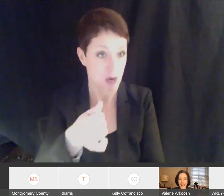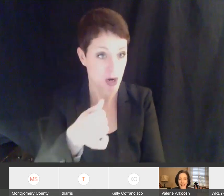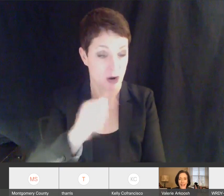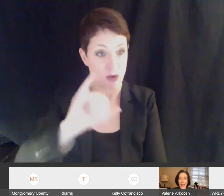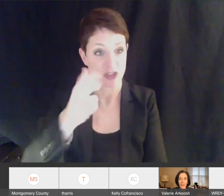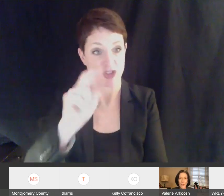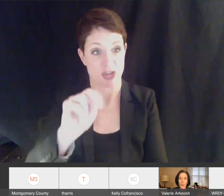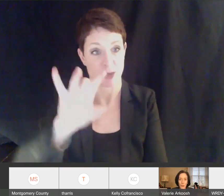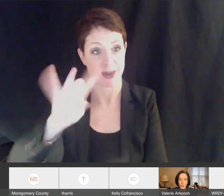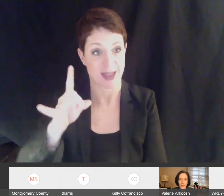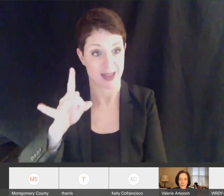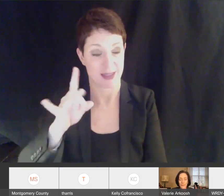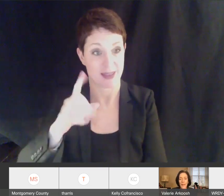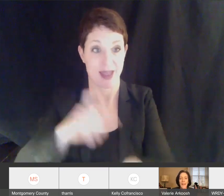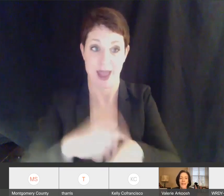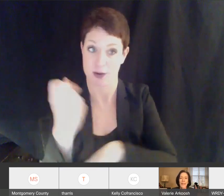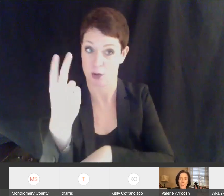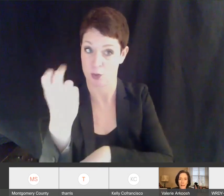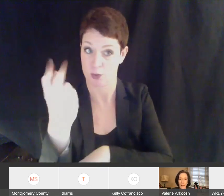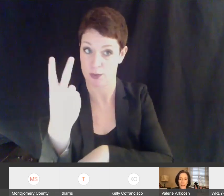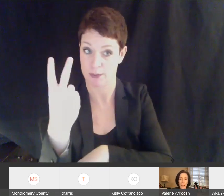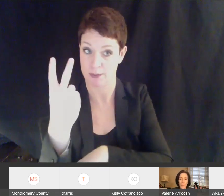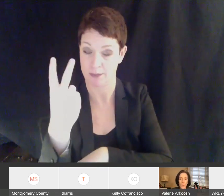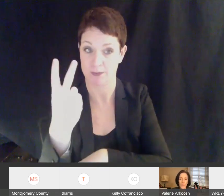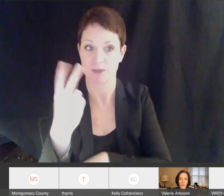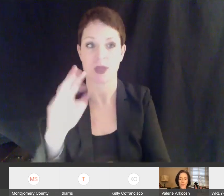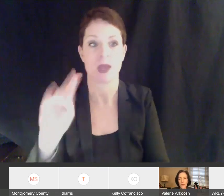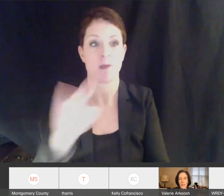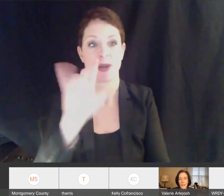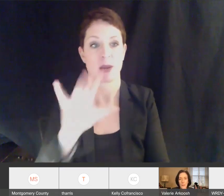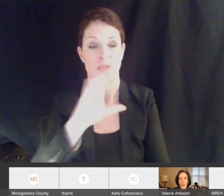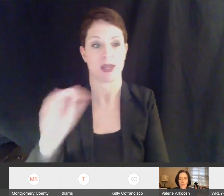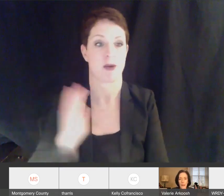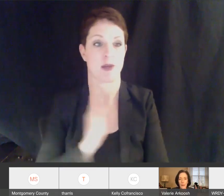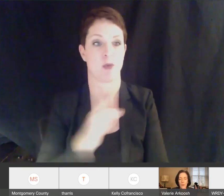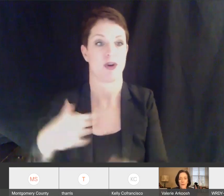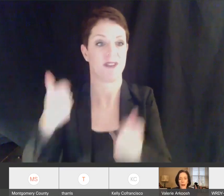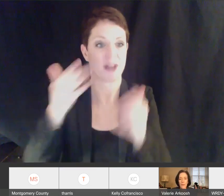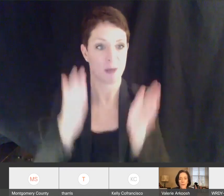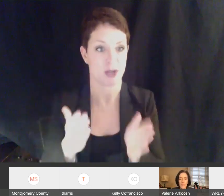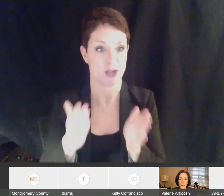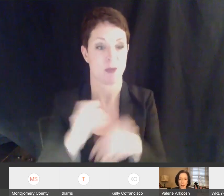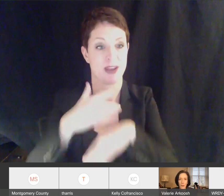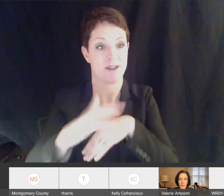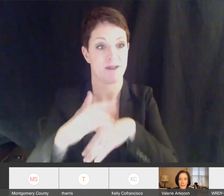8th, at noon. The Montgomery County Board of Commissioners has made available $5 million